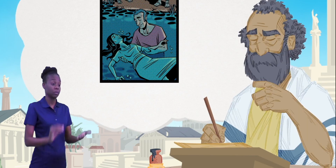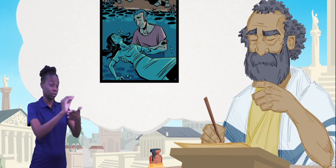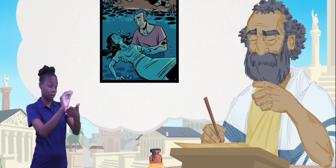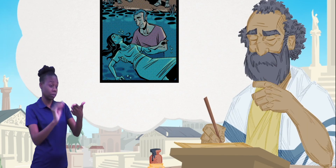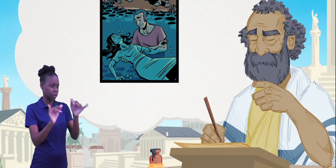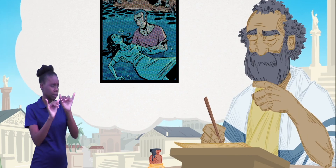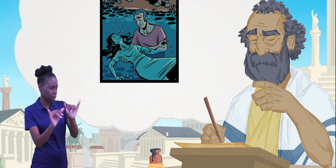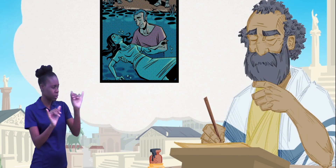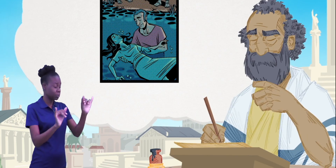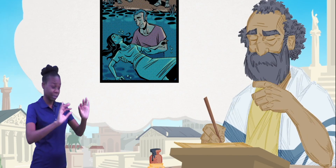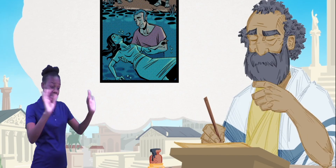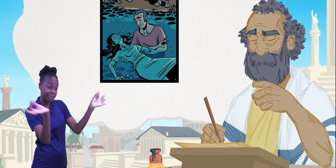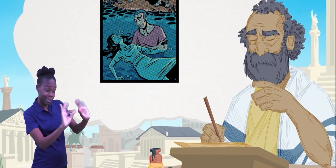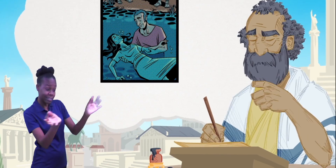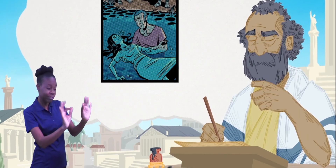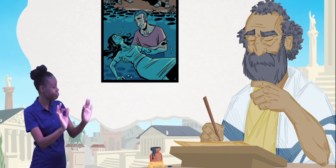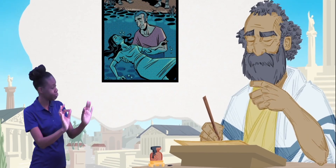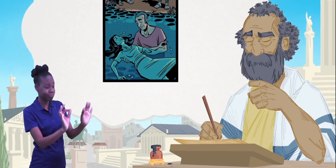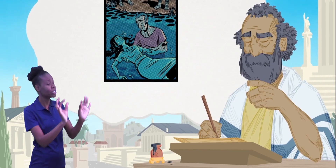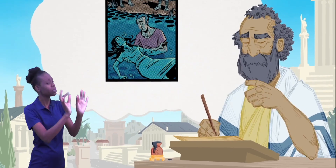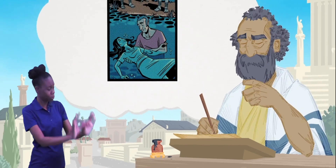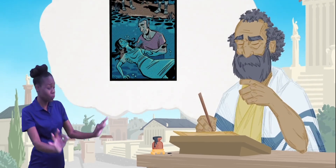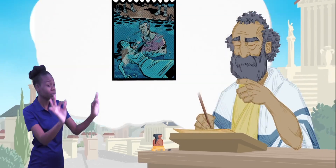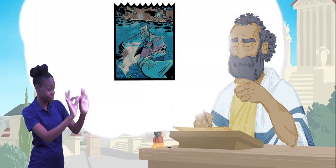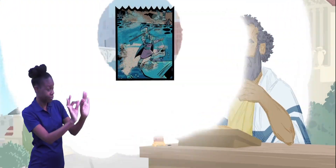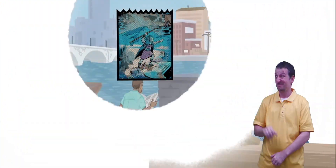These design patterns seem really important.